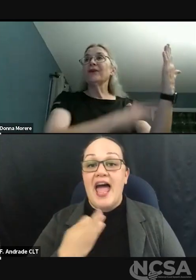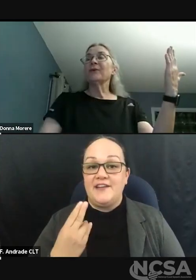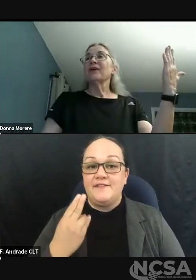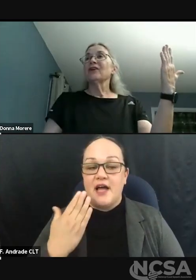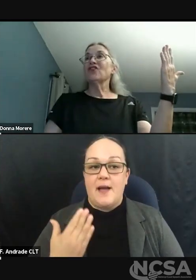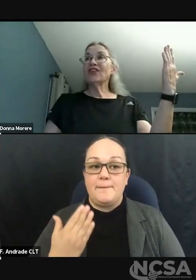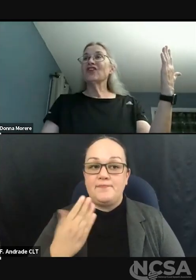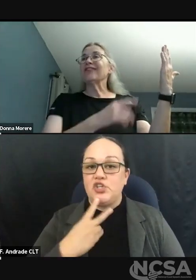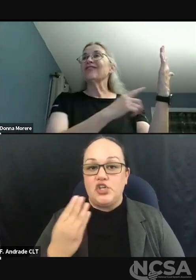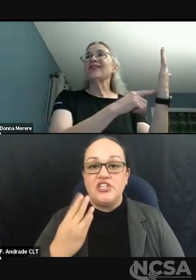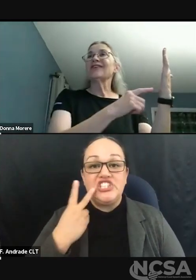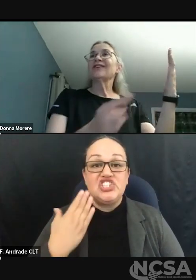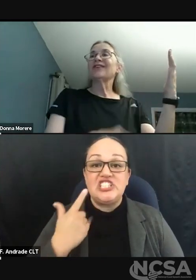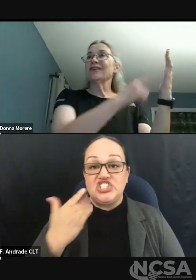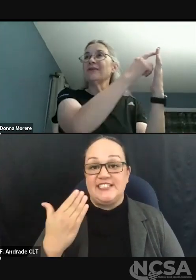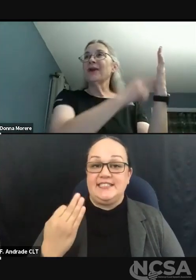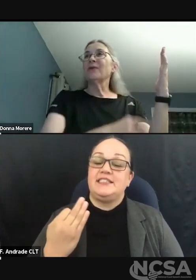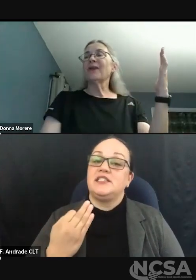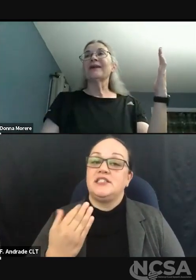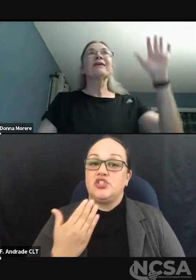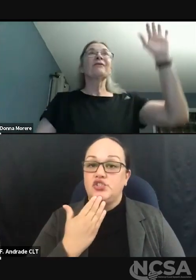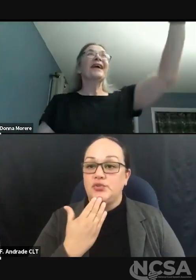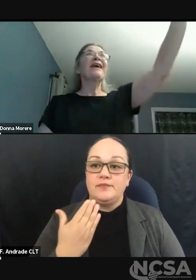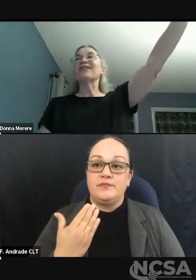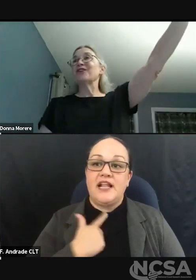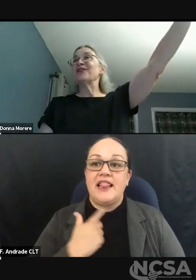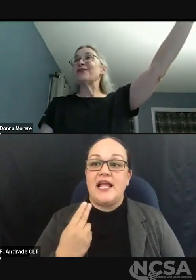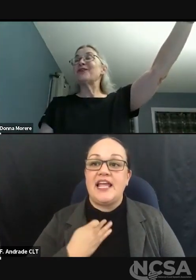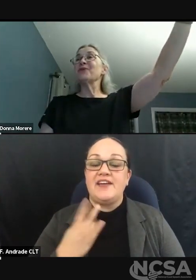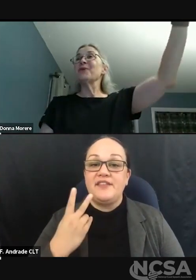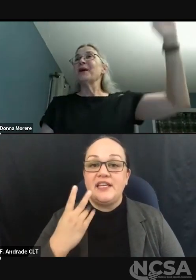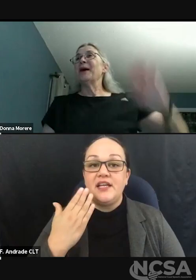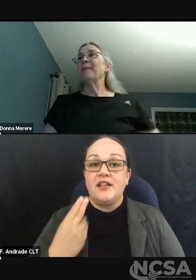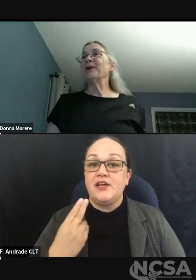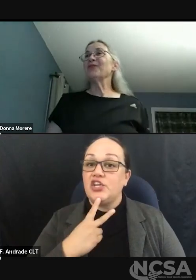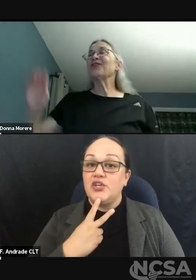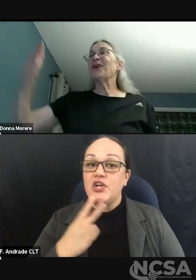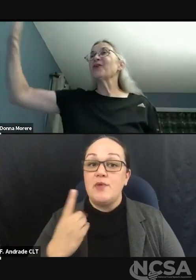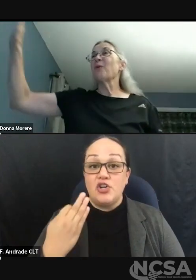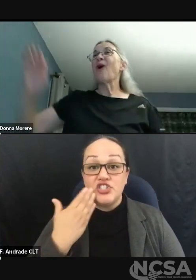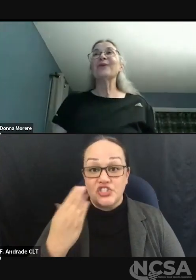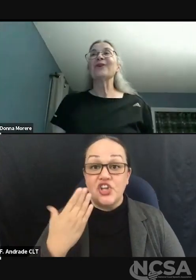you know, cheat sheets, you know, like having the cue posters on your wall when